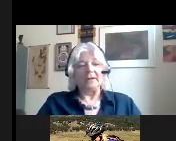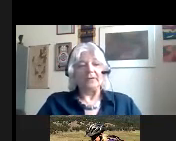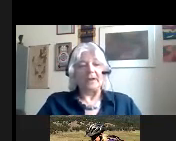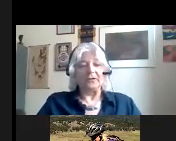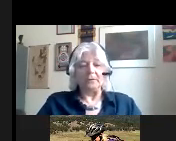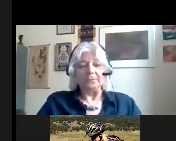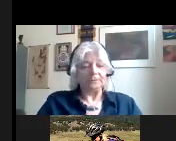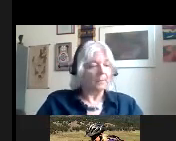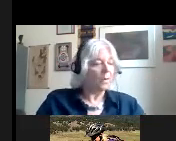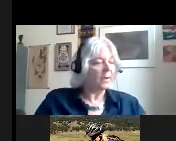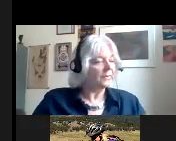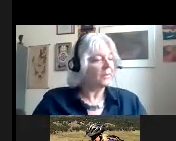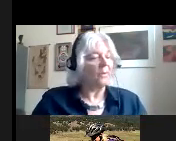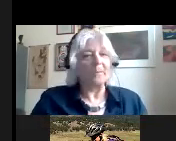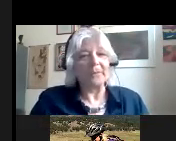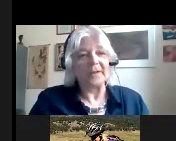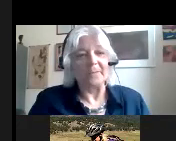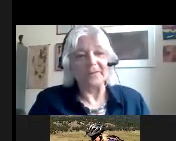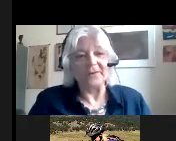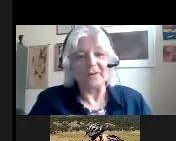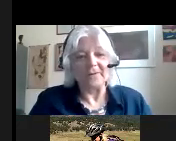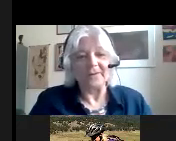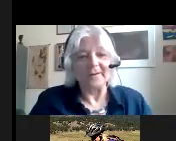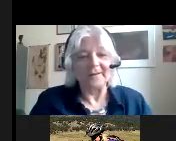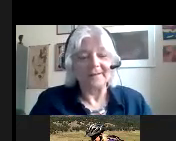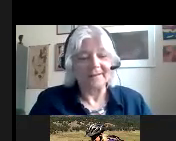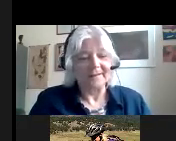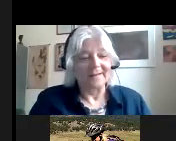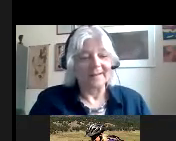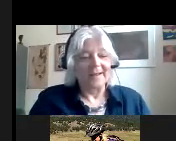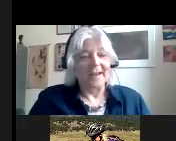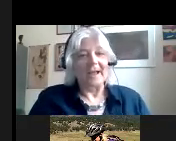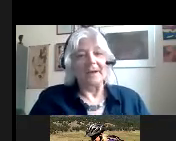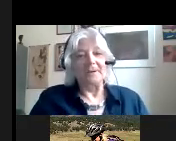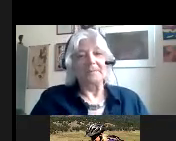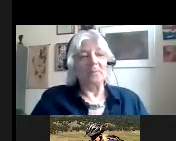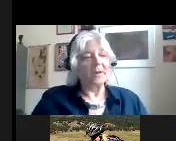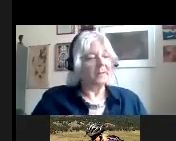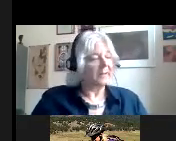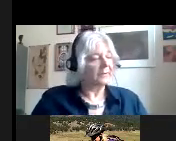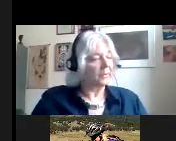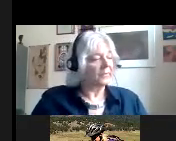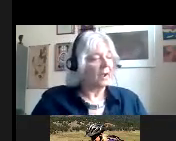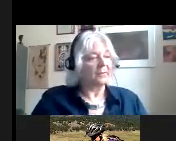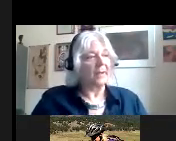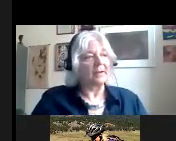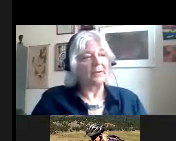That intersection... Oh, I guess no one more thing I want to share, sorry. One of the things that we've talked about a